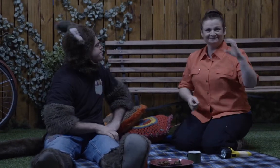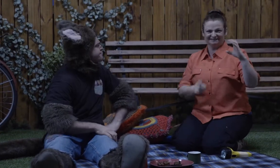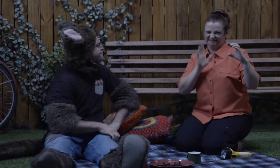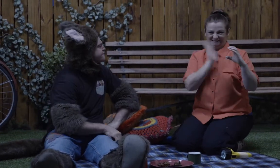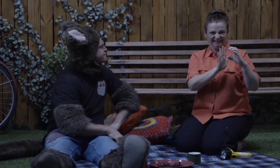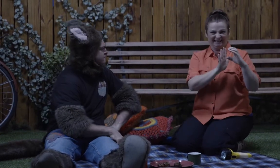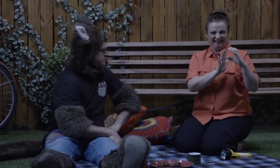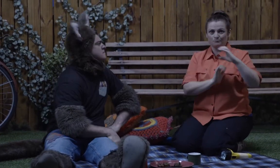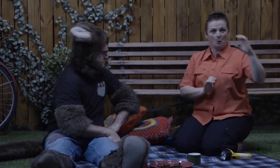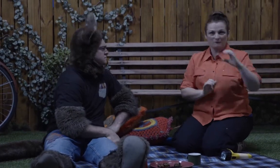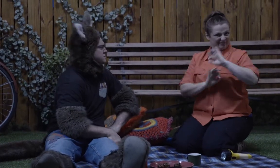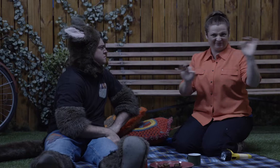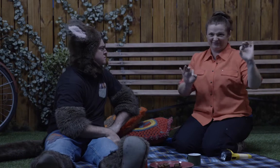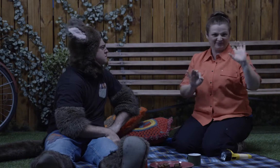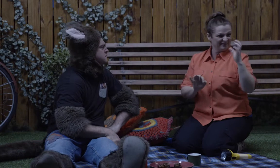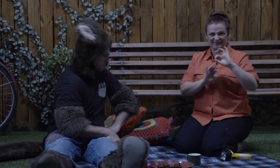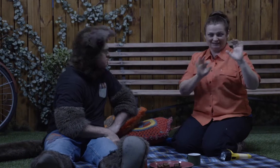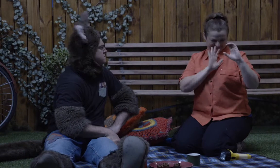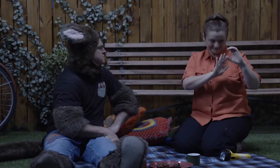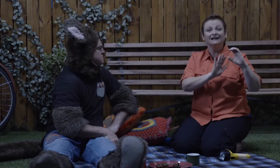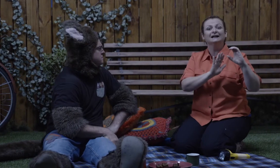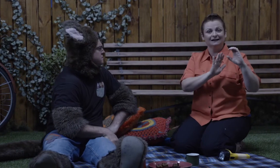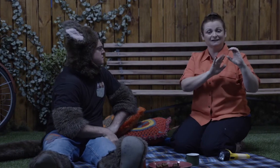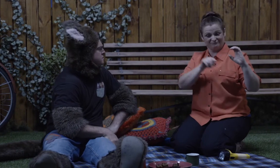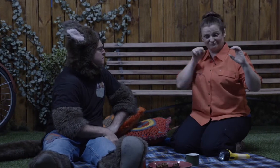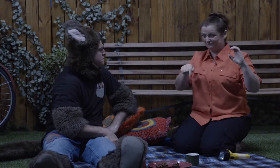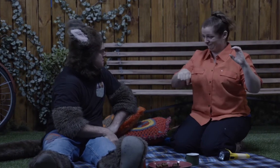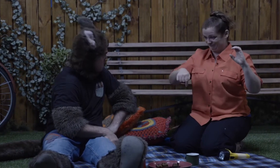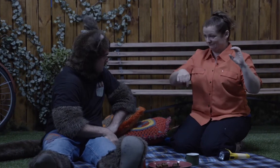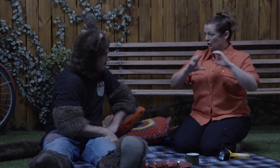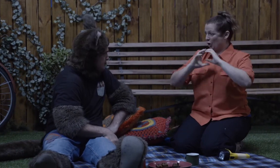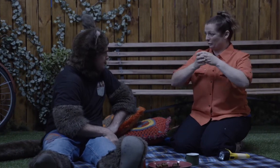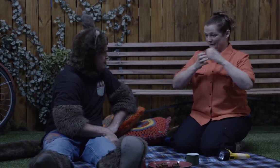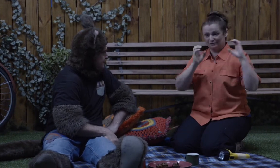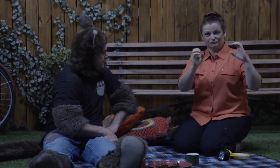The sun doesn't move - it is actually the Earth that is spinning.